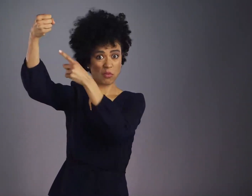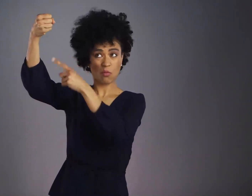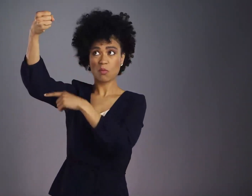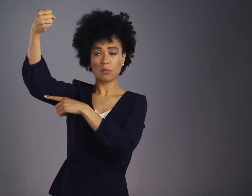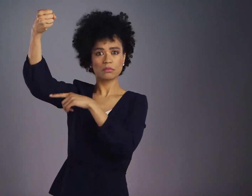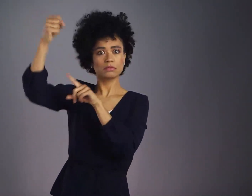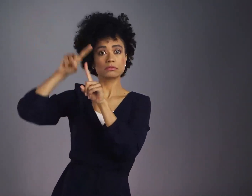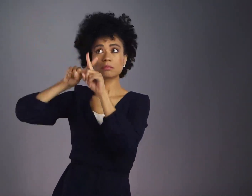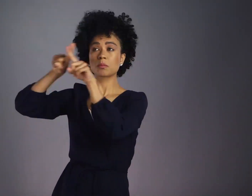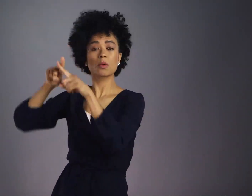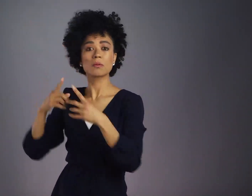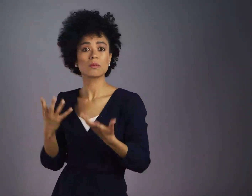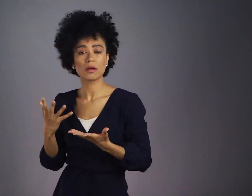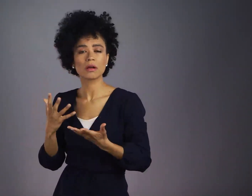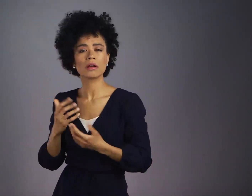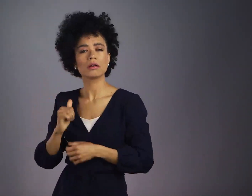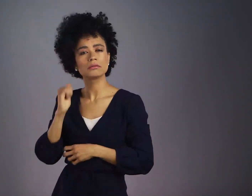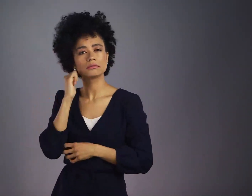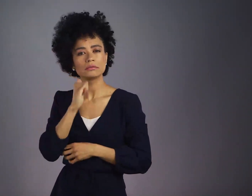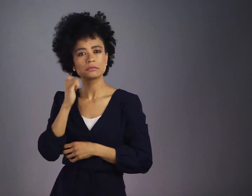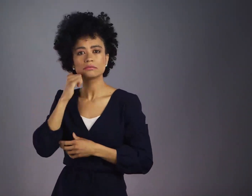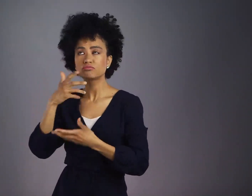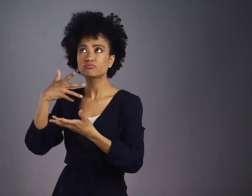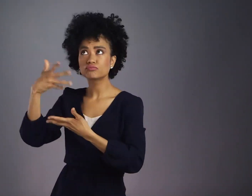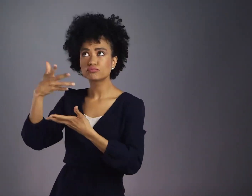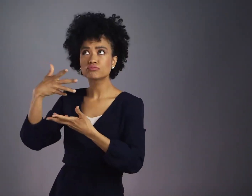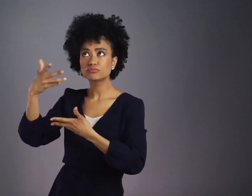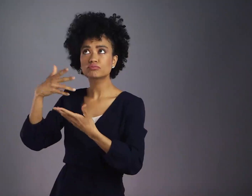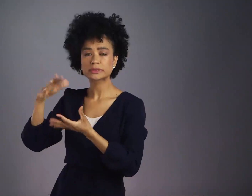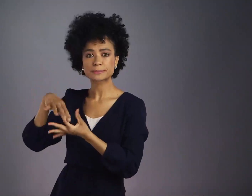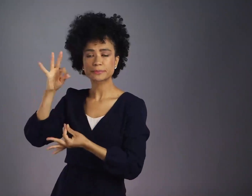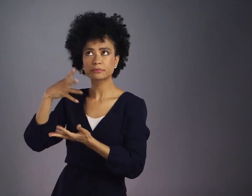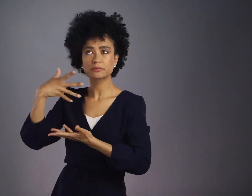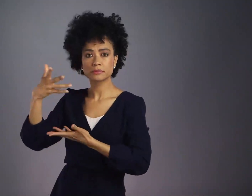contingent on the maintenance of our spiritual condition.